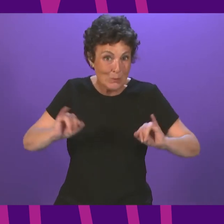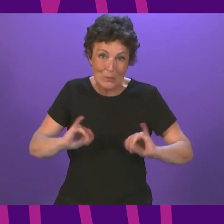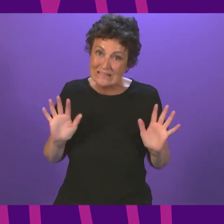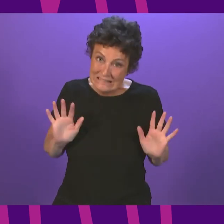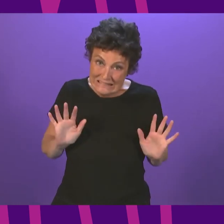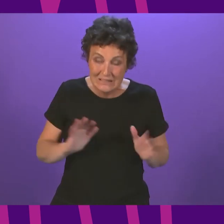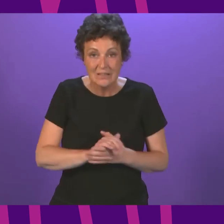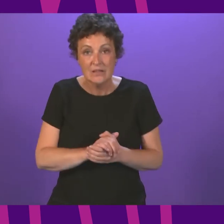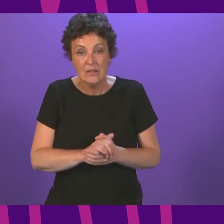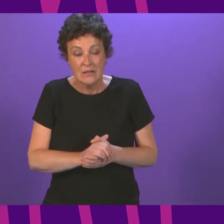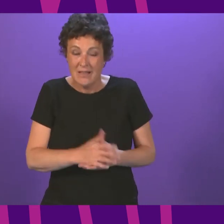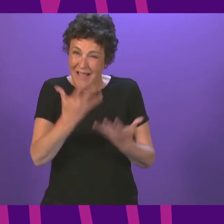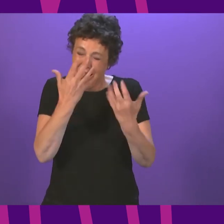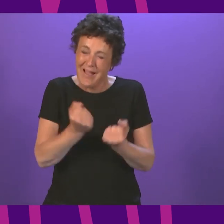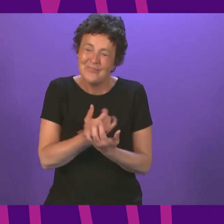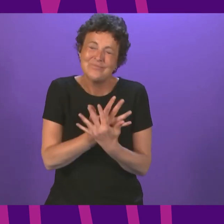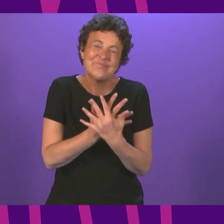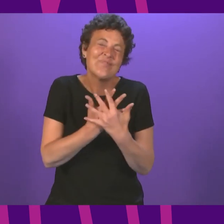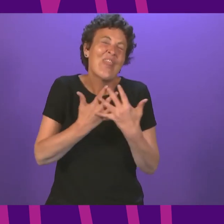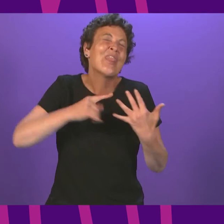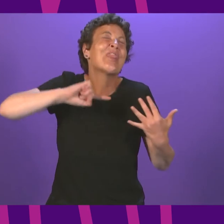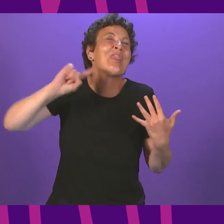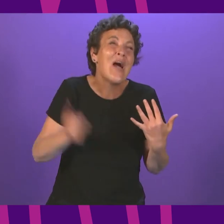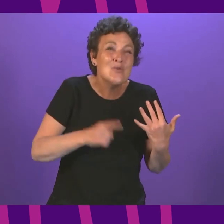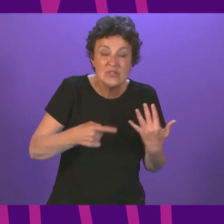There are literally thousands of young bands and musicians who not only make a living from